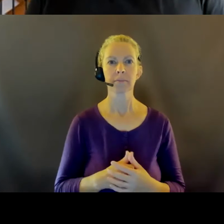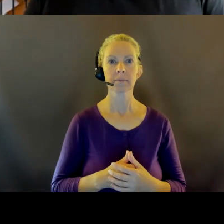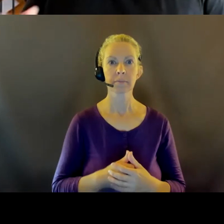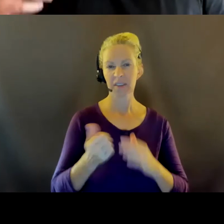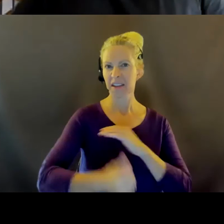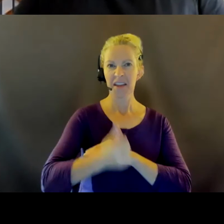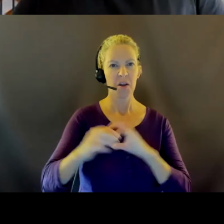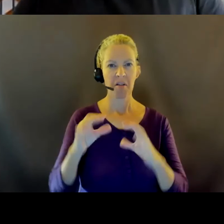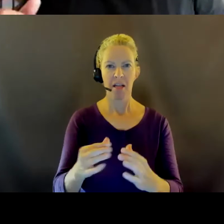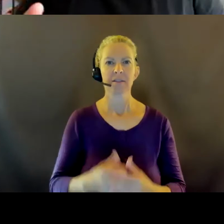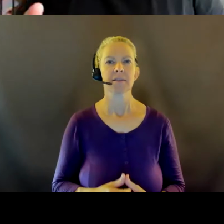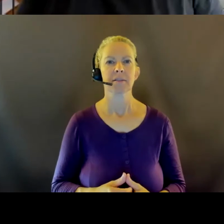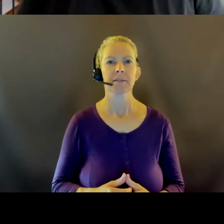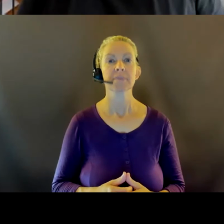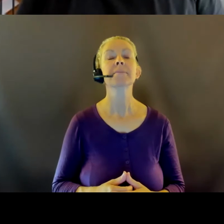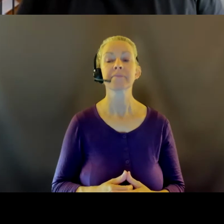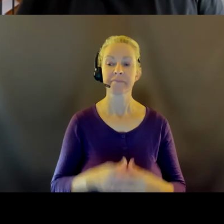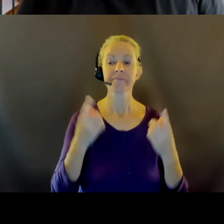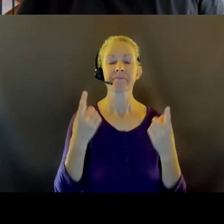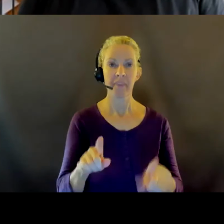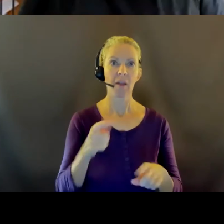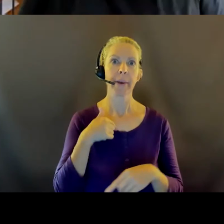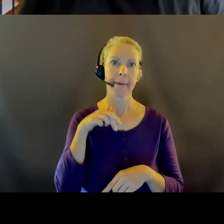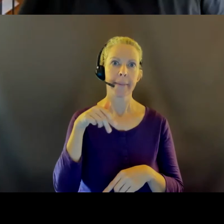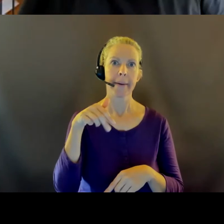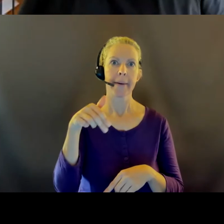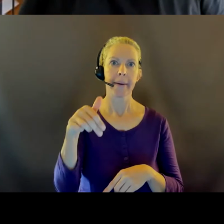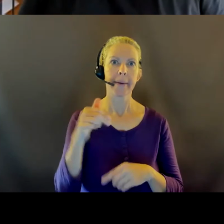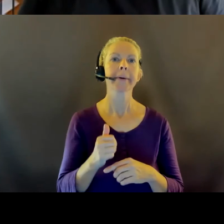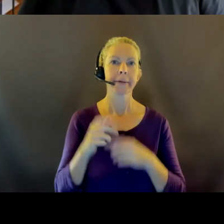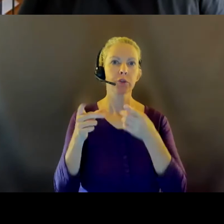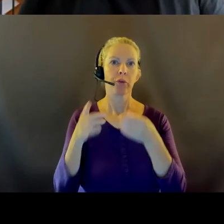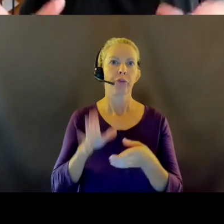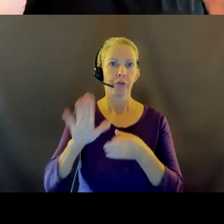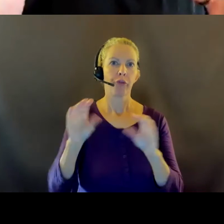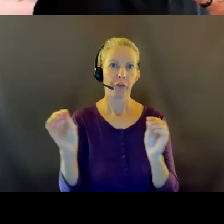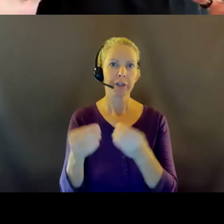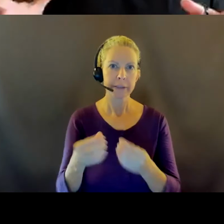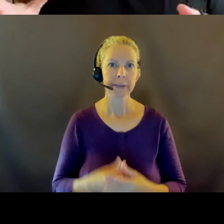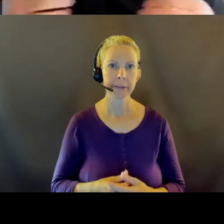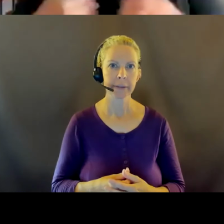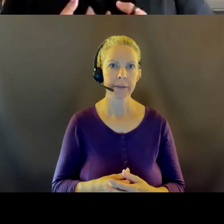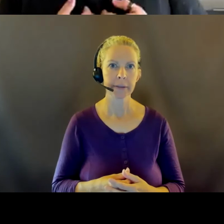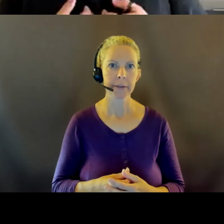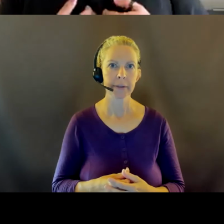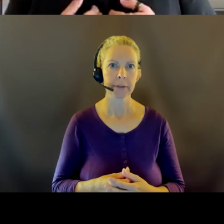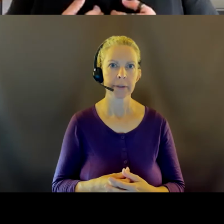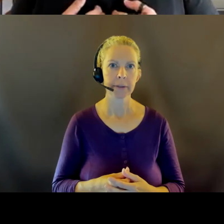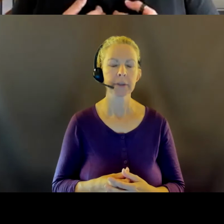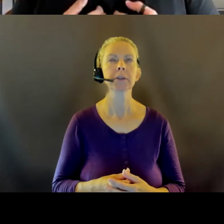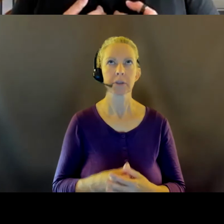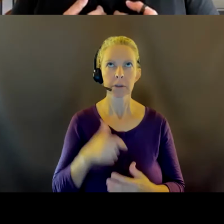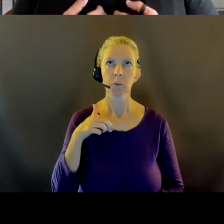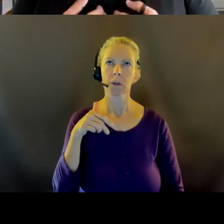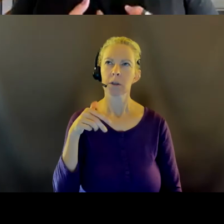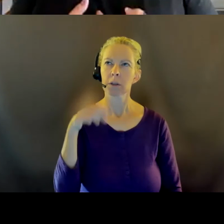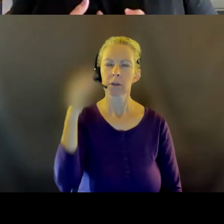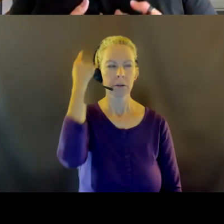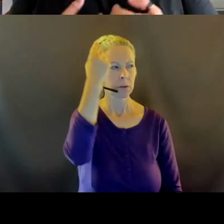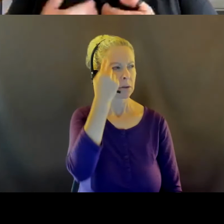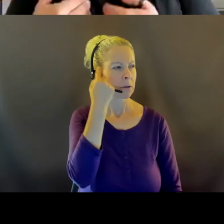On my way to the office, that was the moment, to me, where I realized I wasn't like the